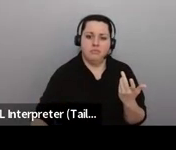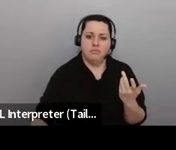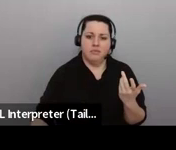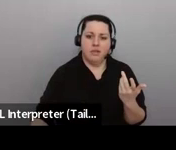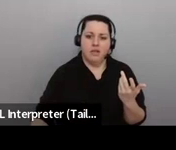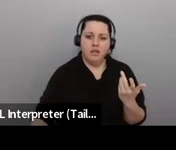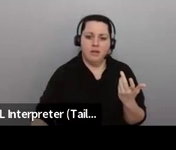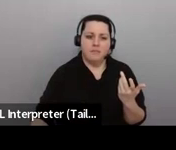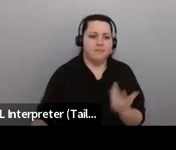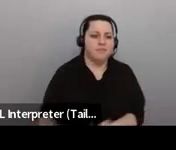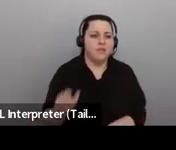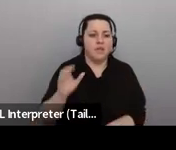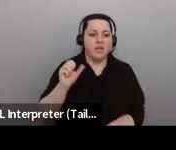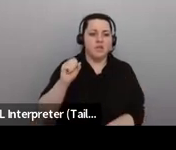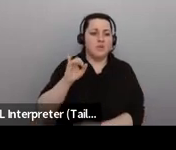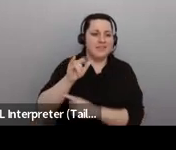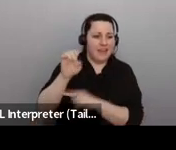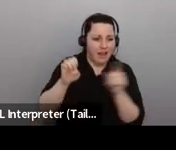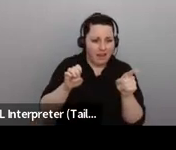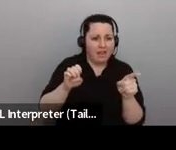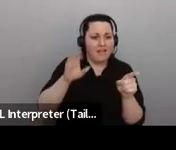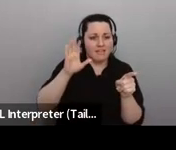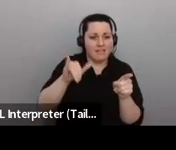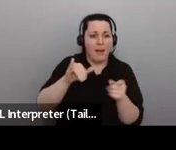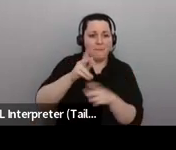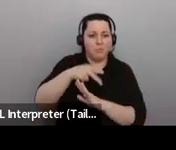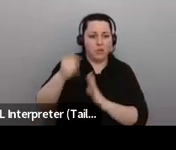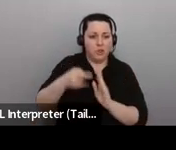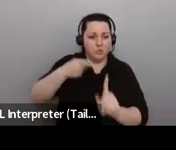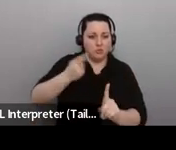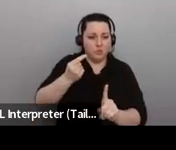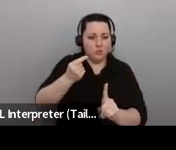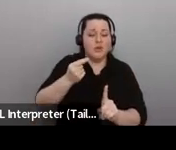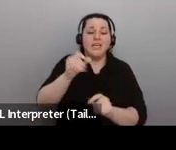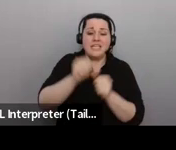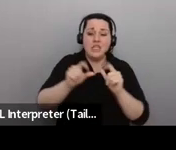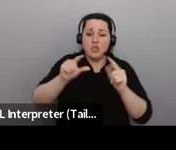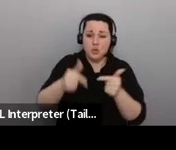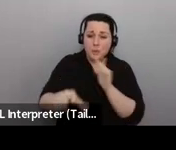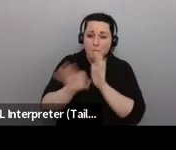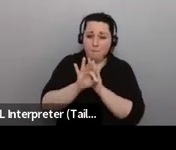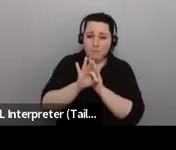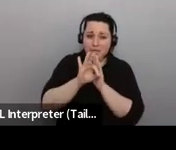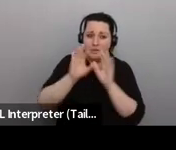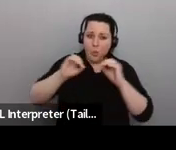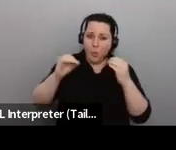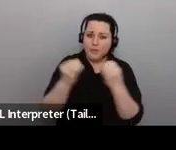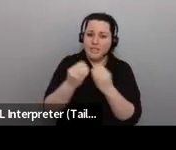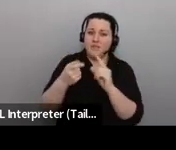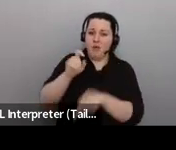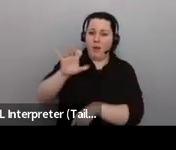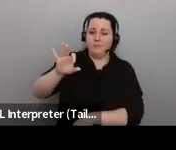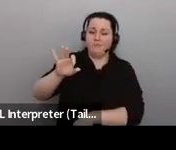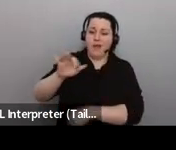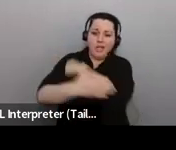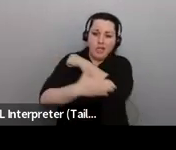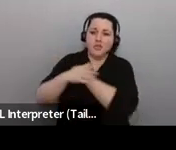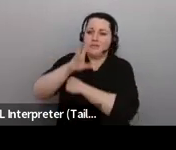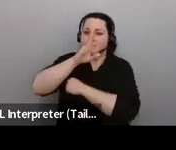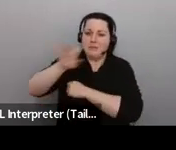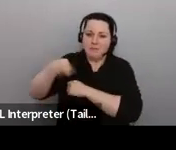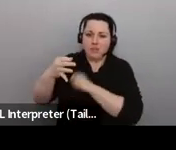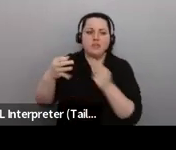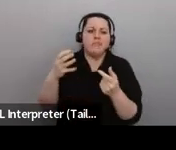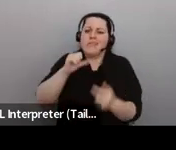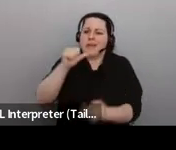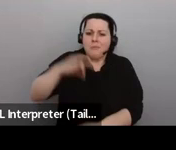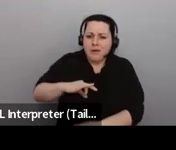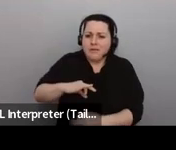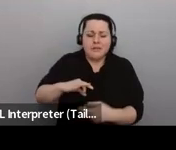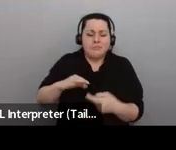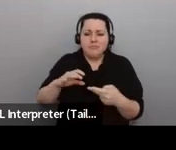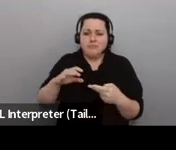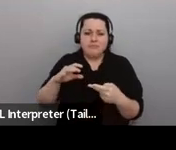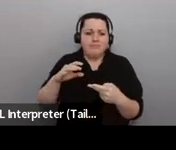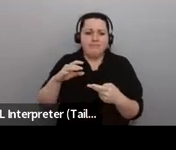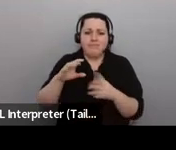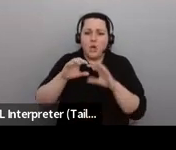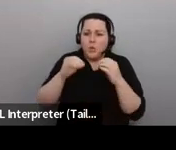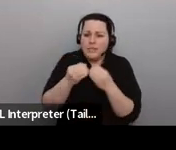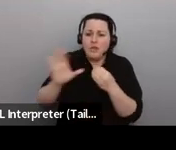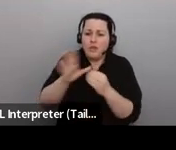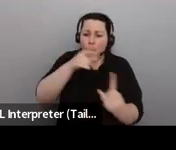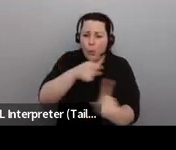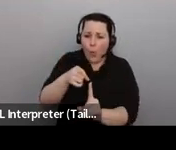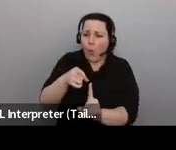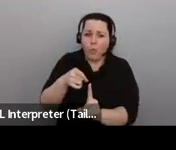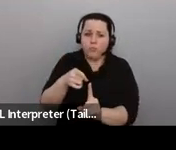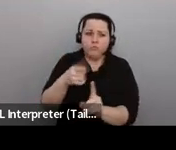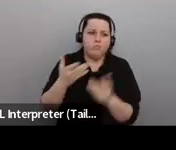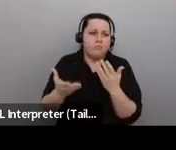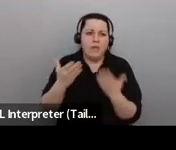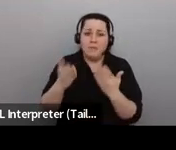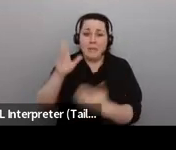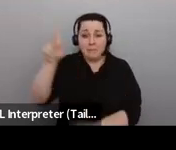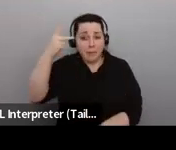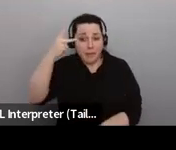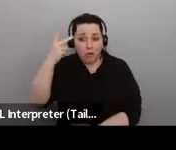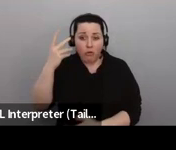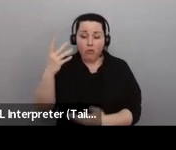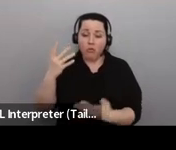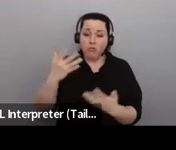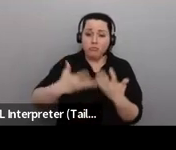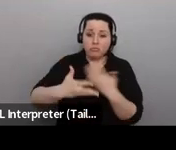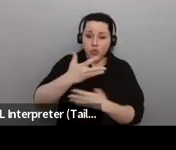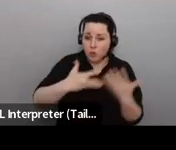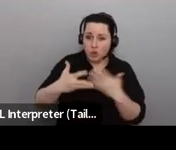Leah: so basically, the objective of this project would be that each group chooses an organization in a French speaking country. This could be a nonprofit. You know something who's like some organization whose goals are maybe political and socially social justice driven